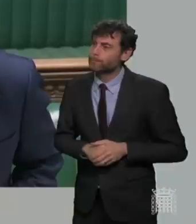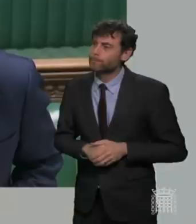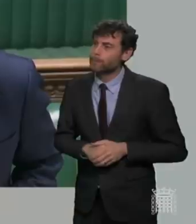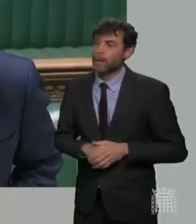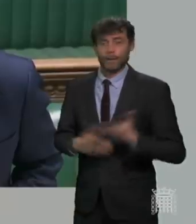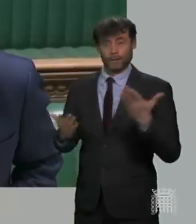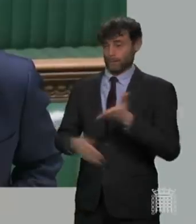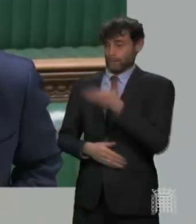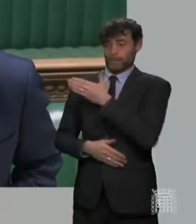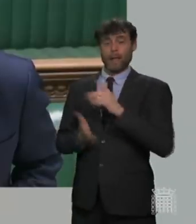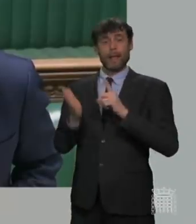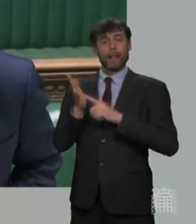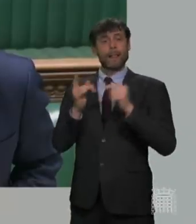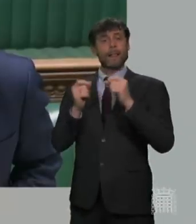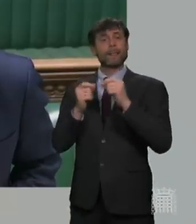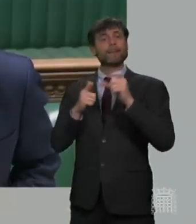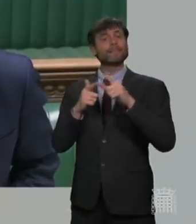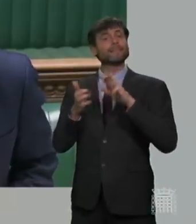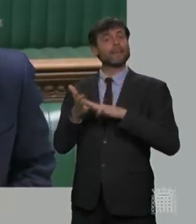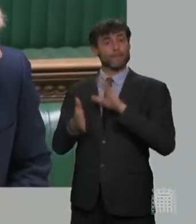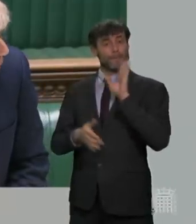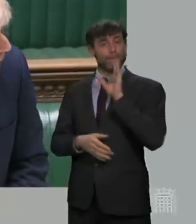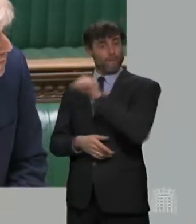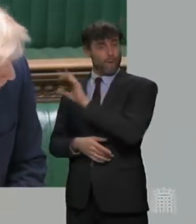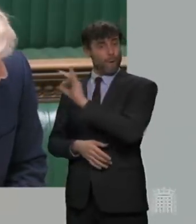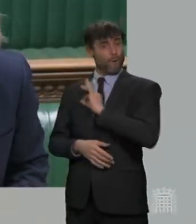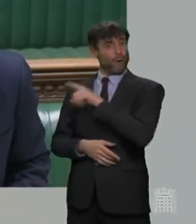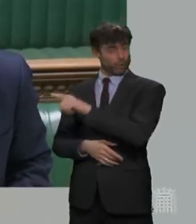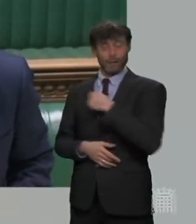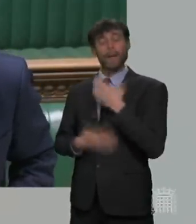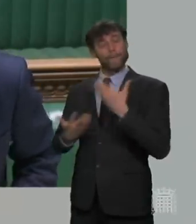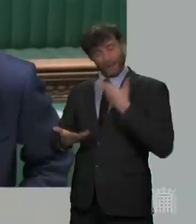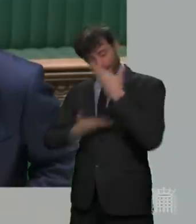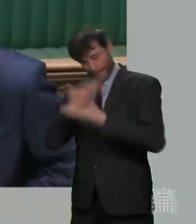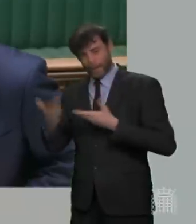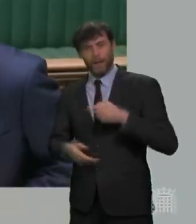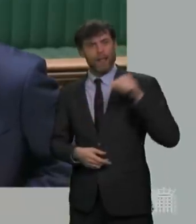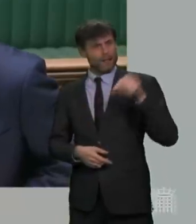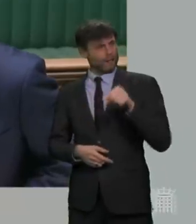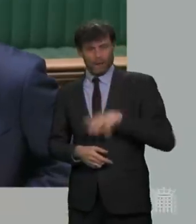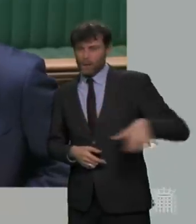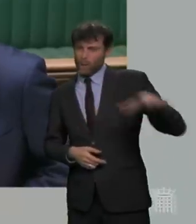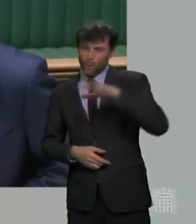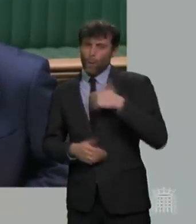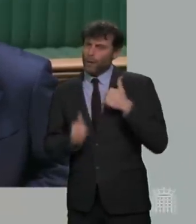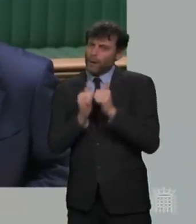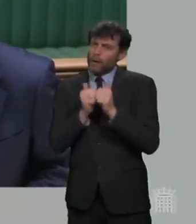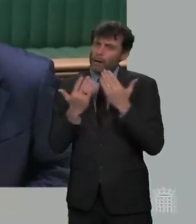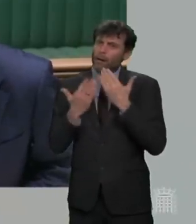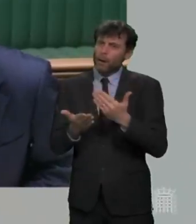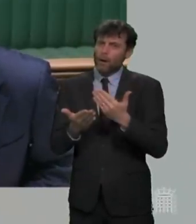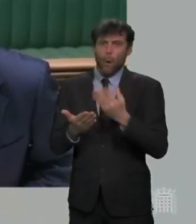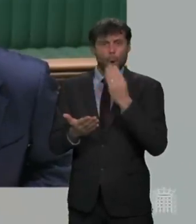(Daisy Cooper) earlier on, we owe a massive debt as a society, and I do personally, to the nurses